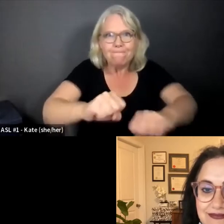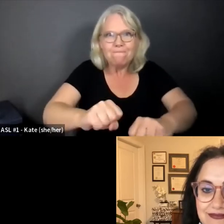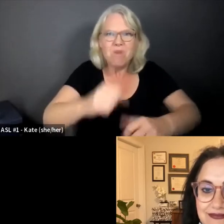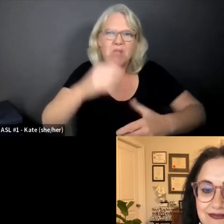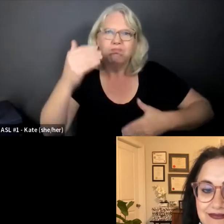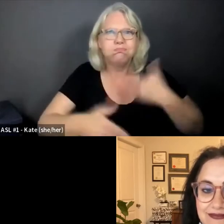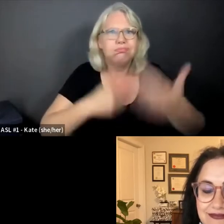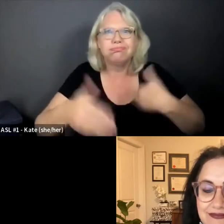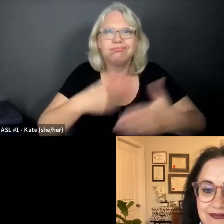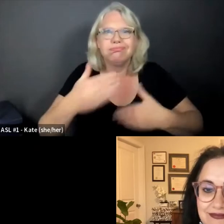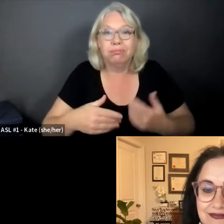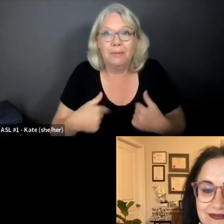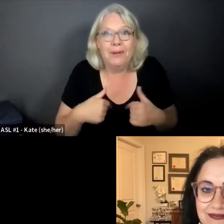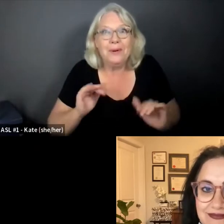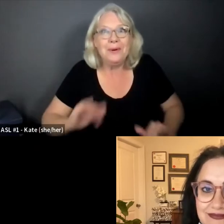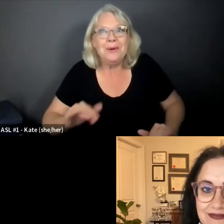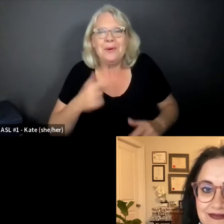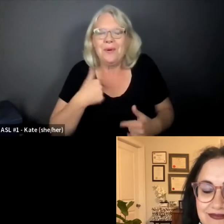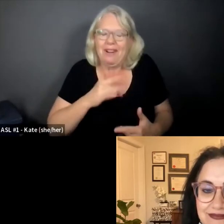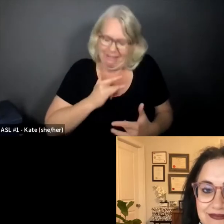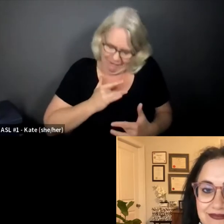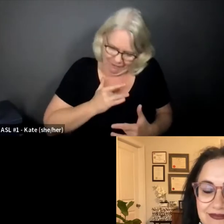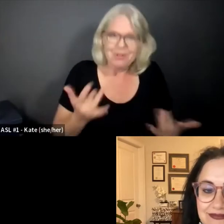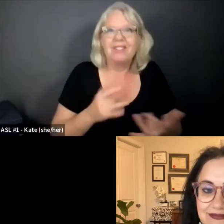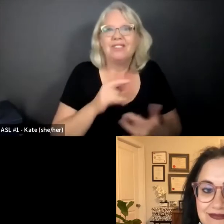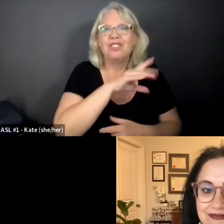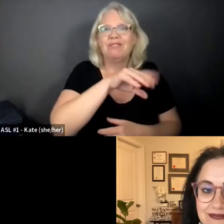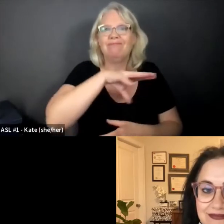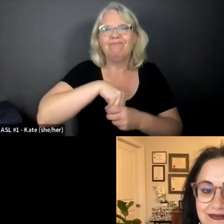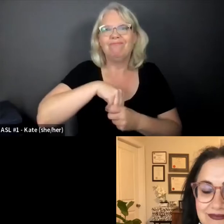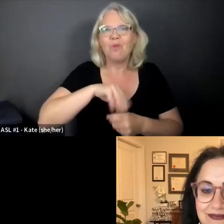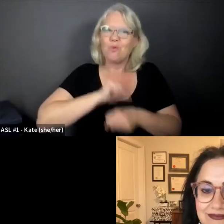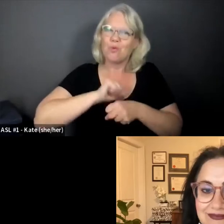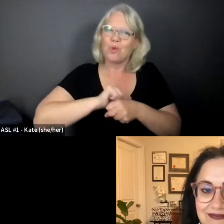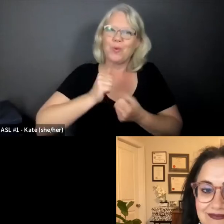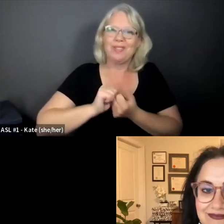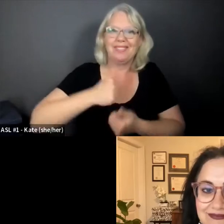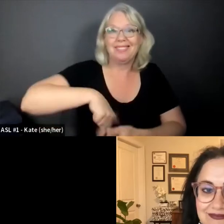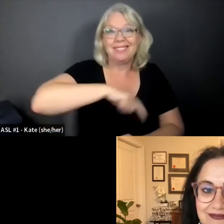IT IS MY ABSOLUTE PLEASURE AND HONOUR TO TURN THE FLOOR OVER TO YOU, ENA.